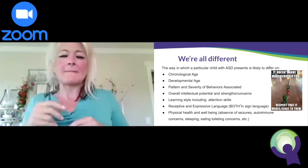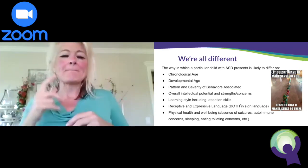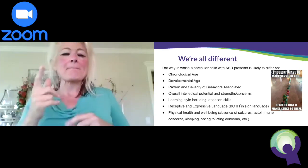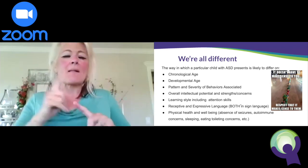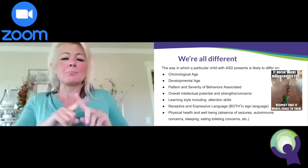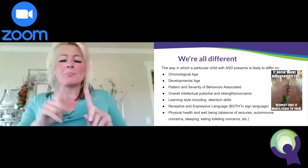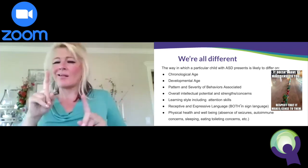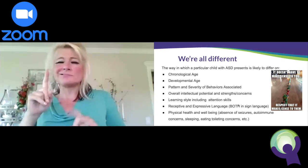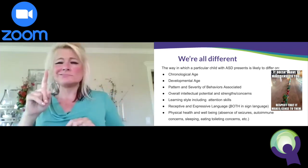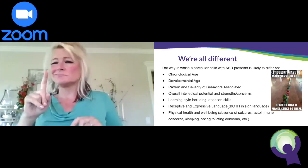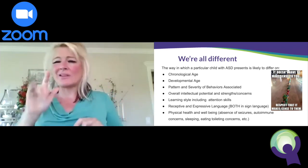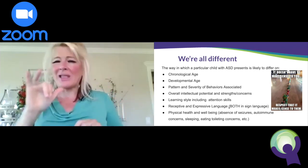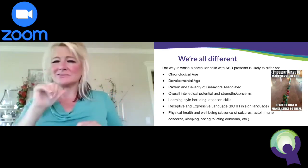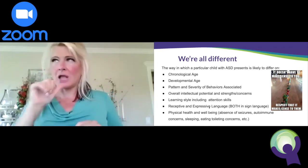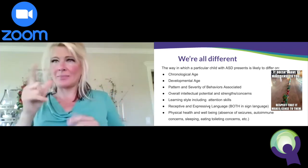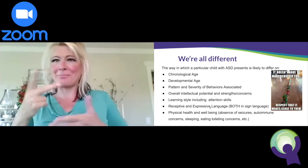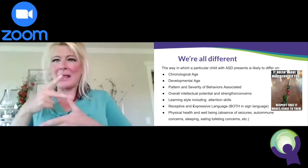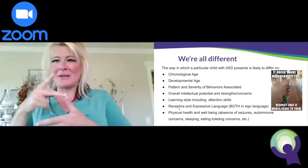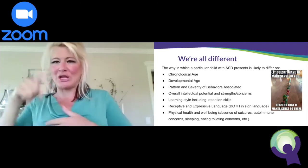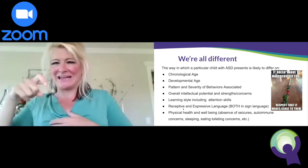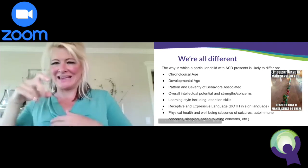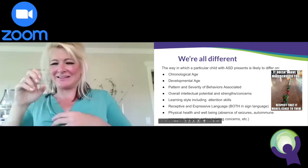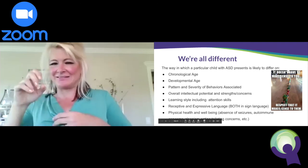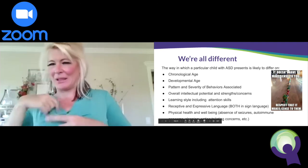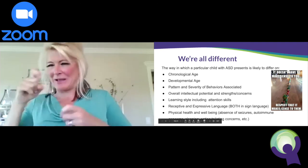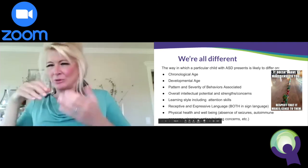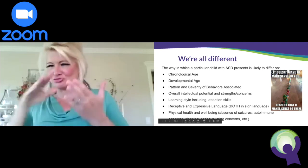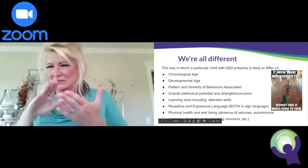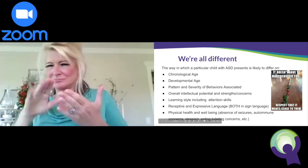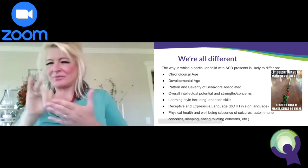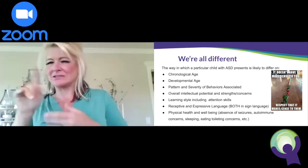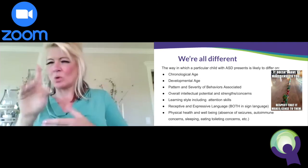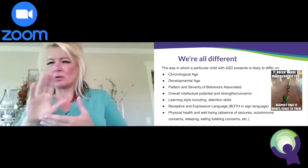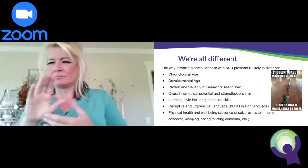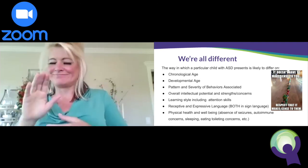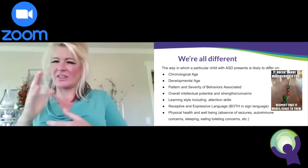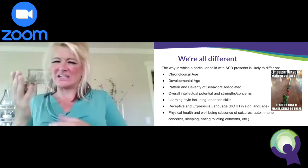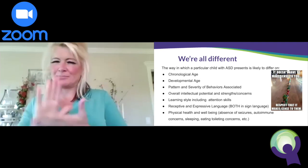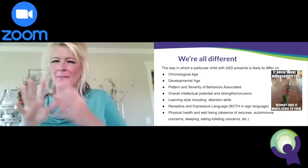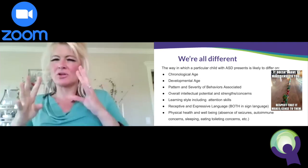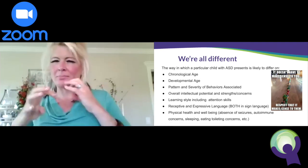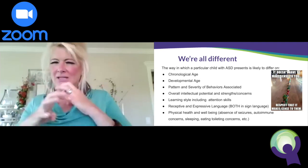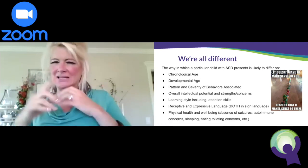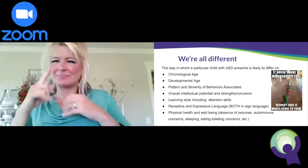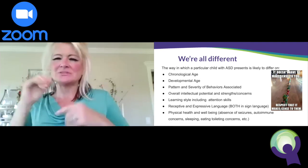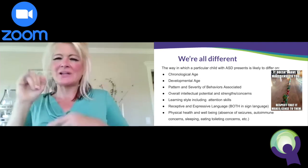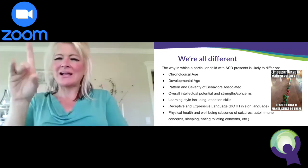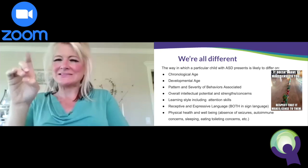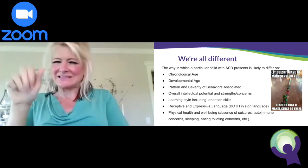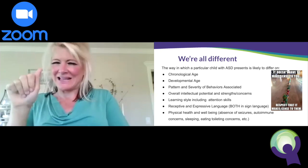with...so I'm deaf myself and so really when you're looking at a priority of need,